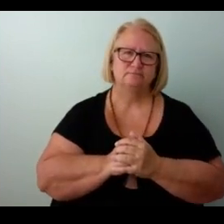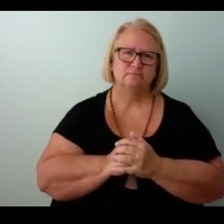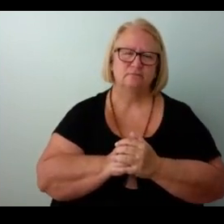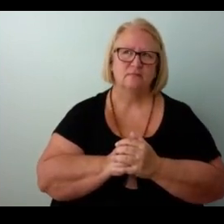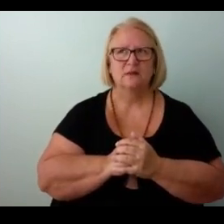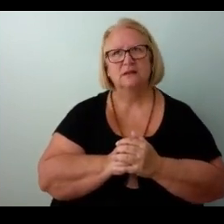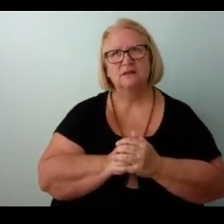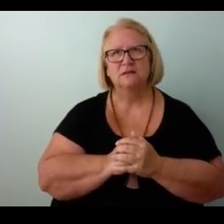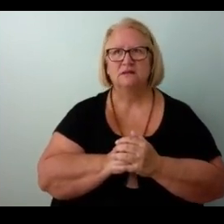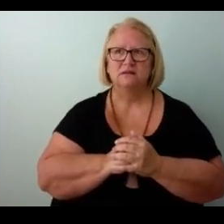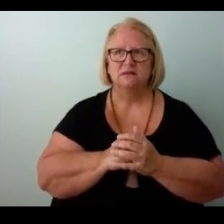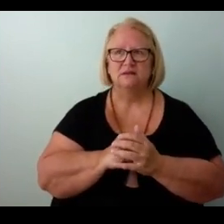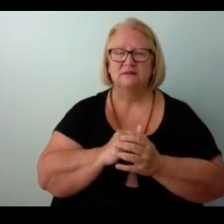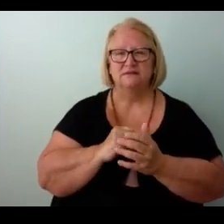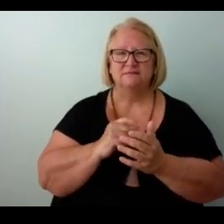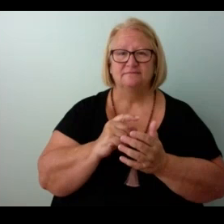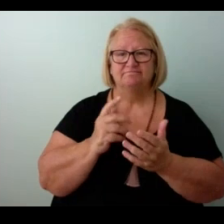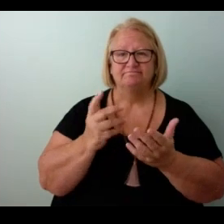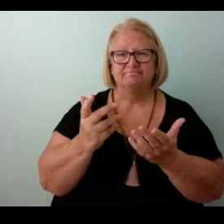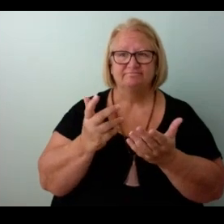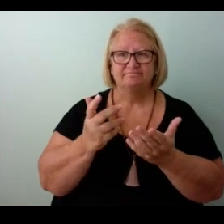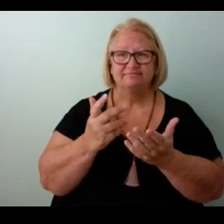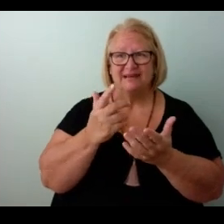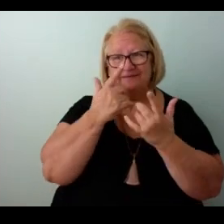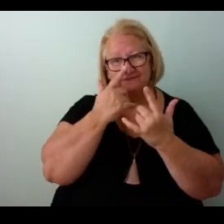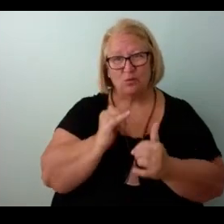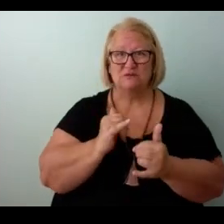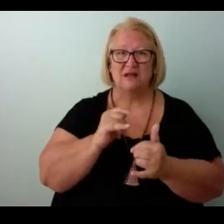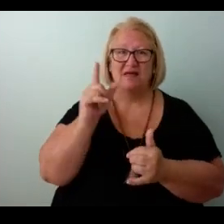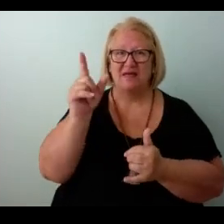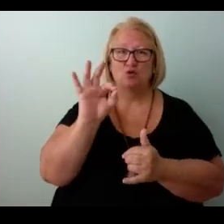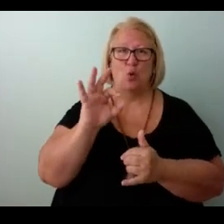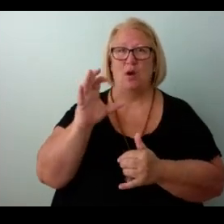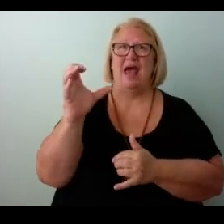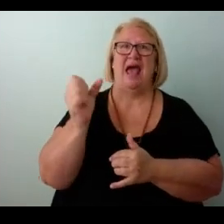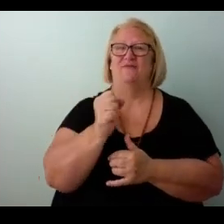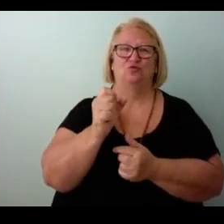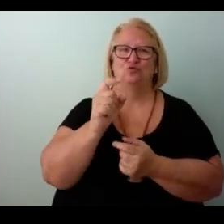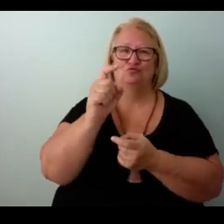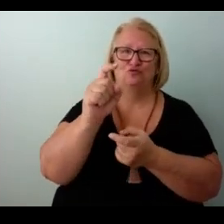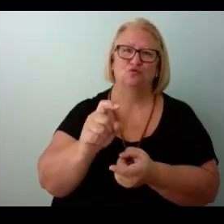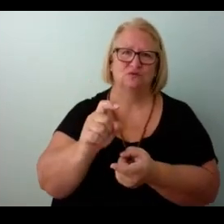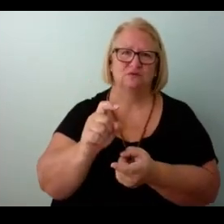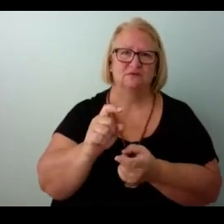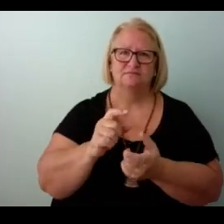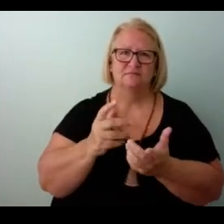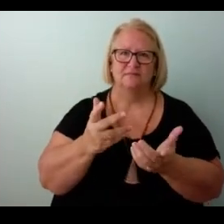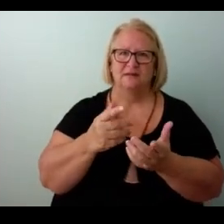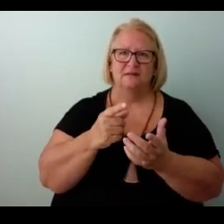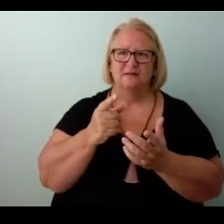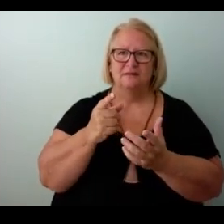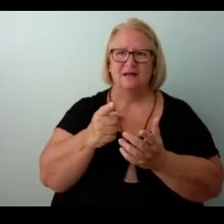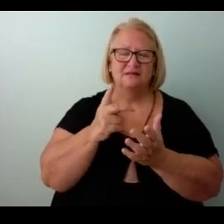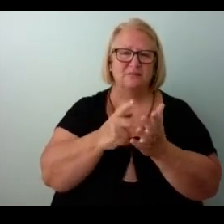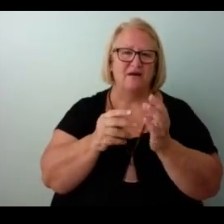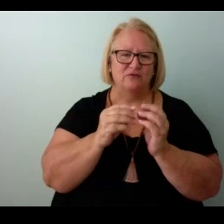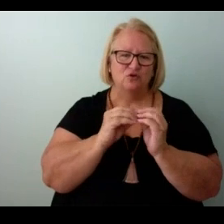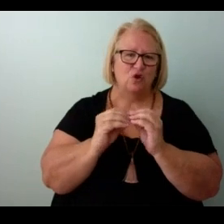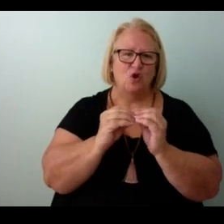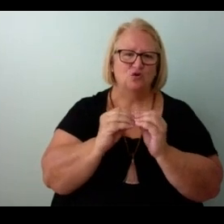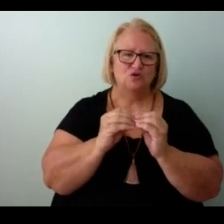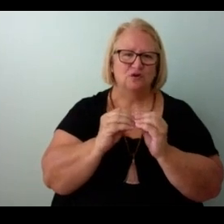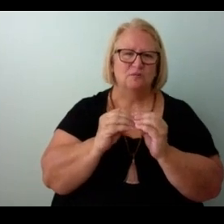have no obligation to reduce interest rates as part of the negotiation around hardship.